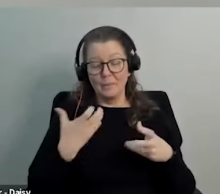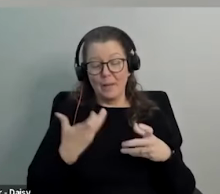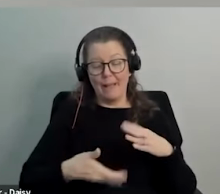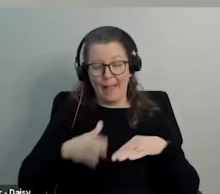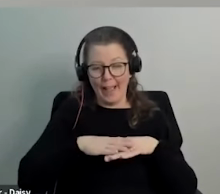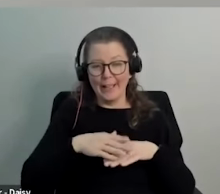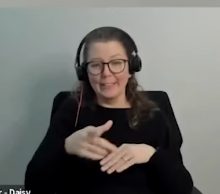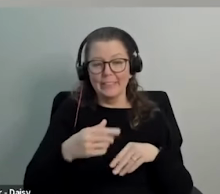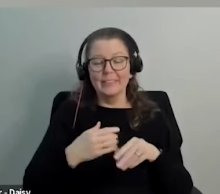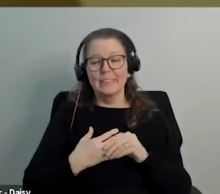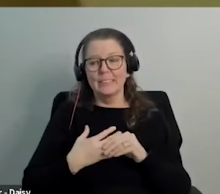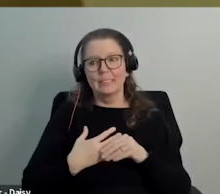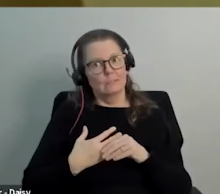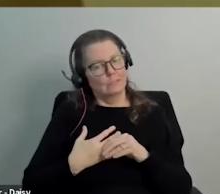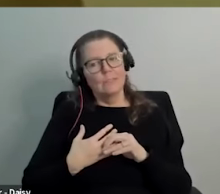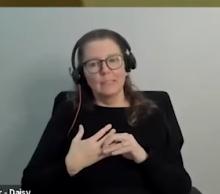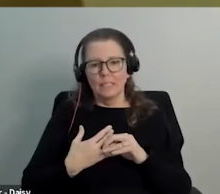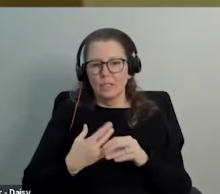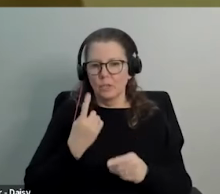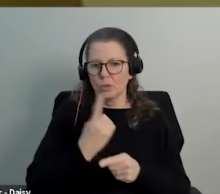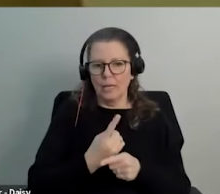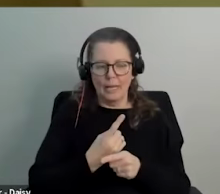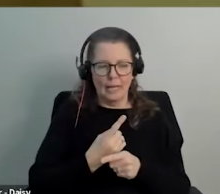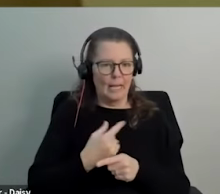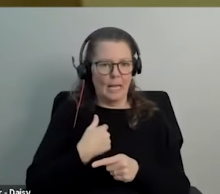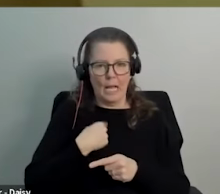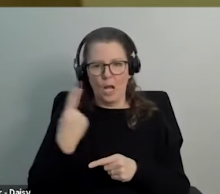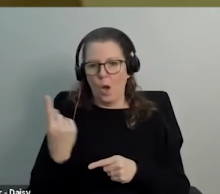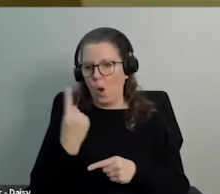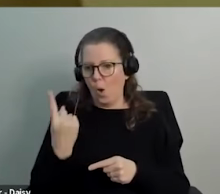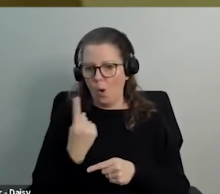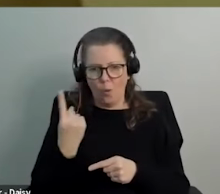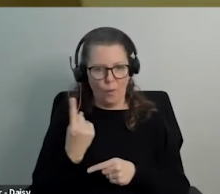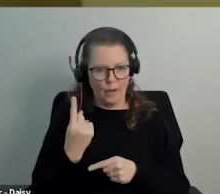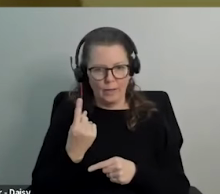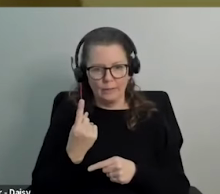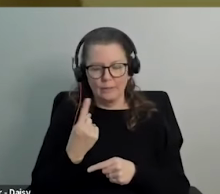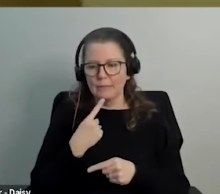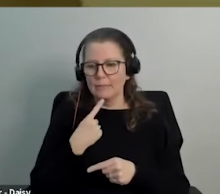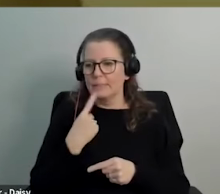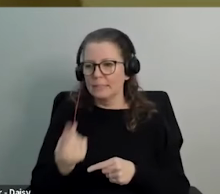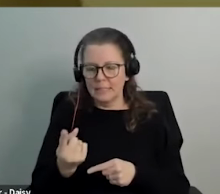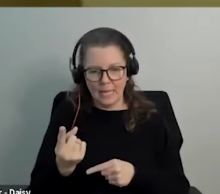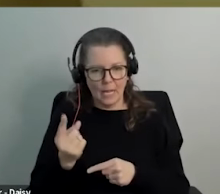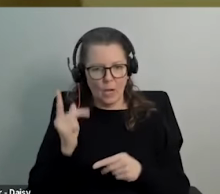I think it's important for people to understand. I joke around and tell people, I always have at least three talk tracks ready to go